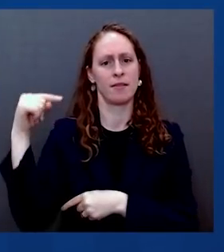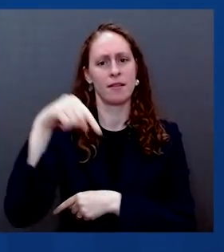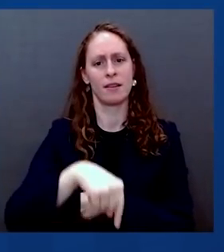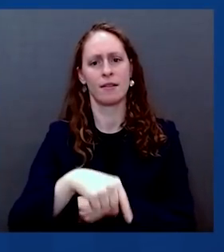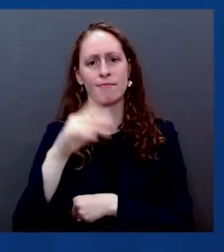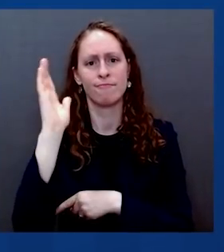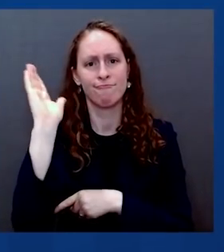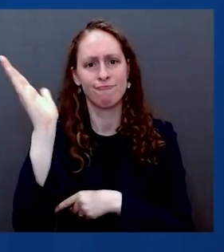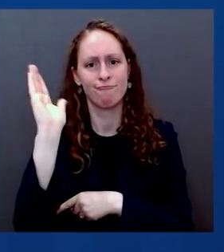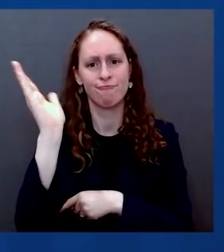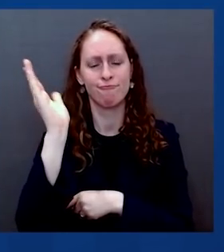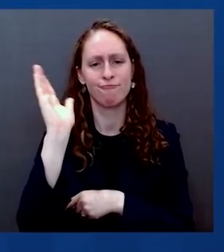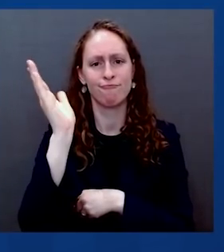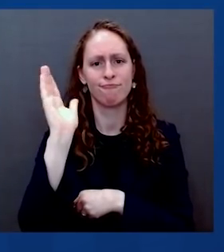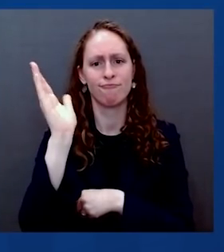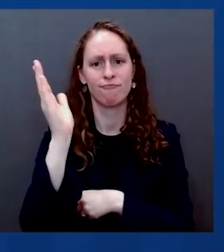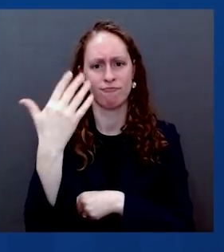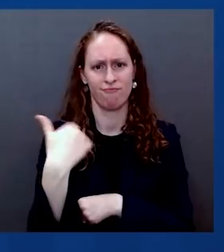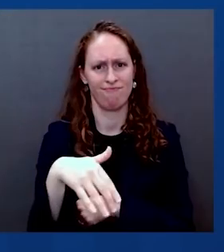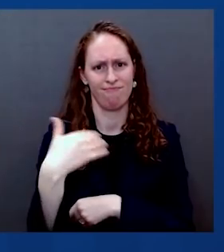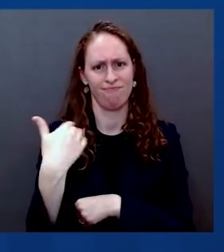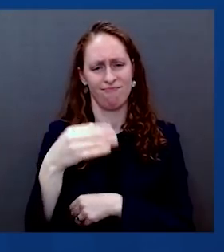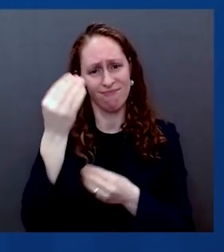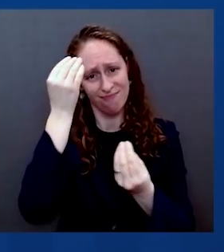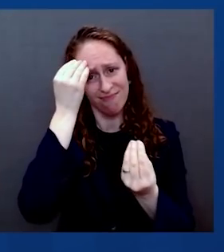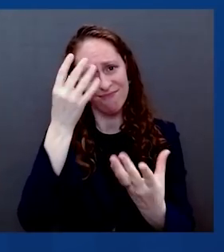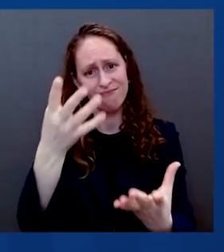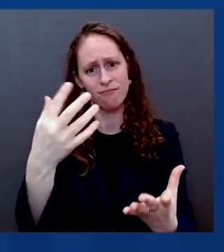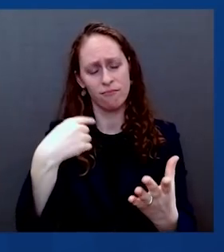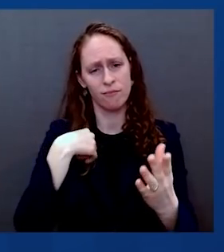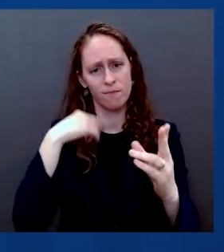we stand on the shoulders of activists such as Julian Bond,